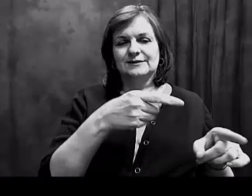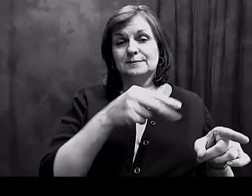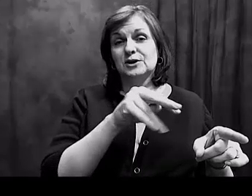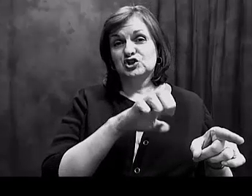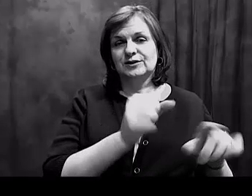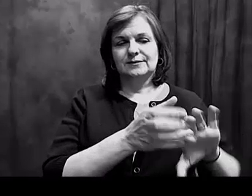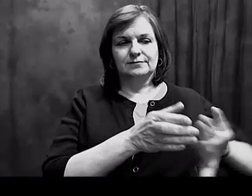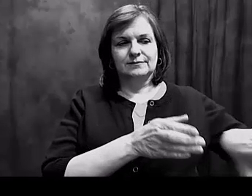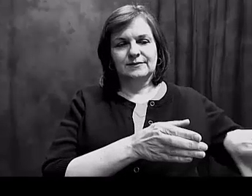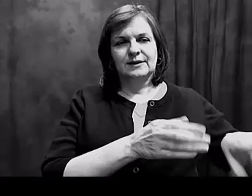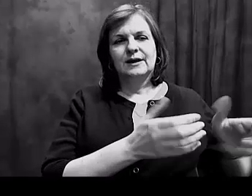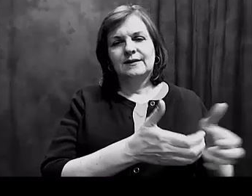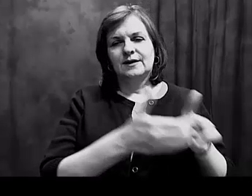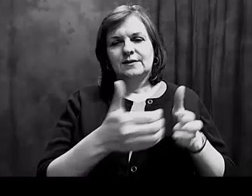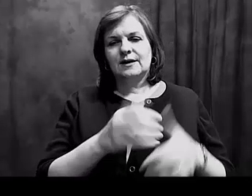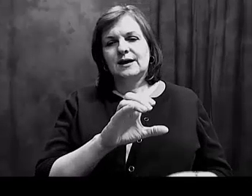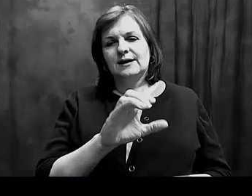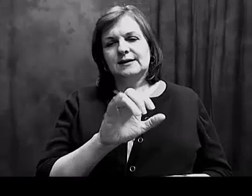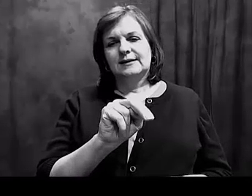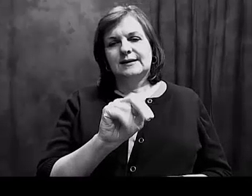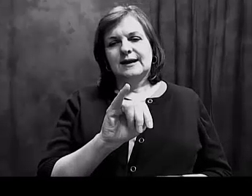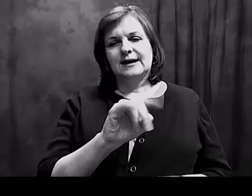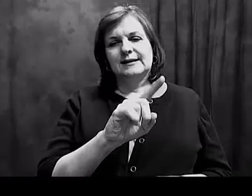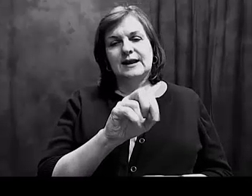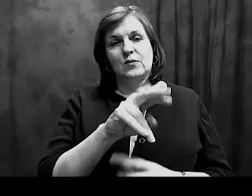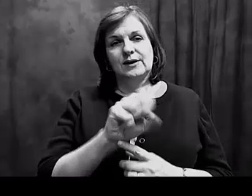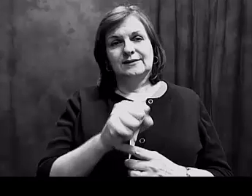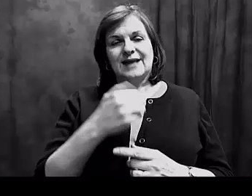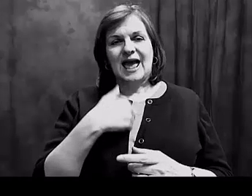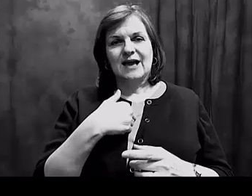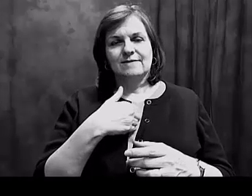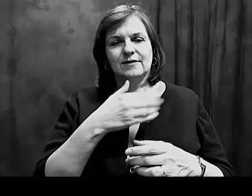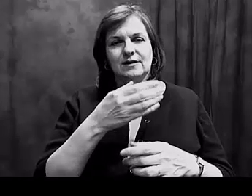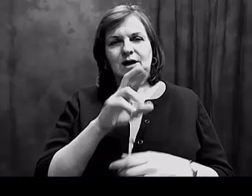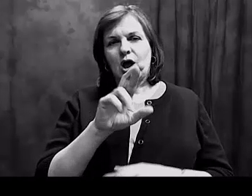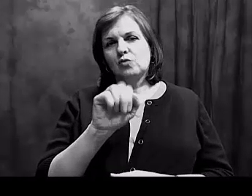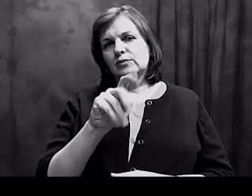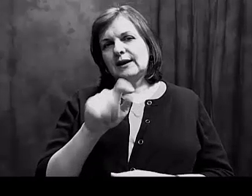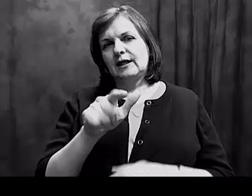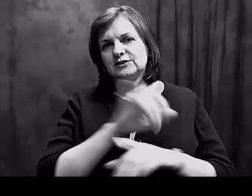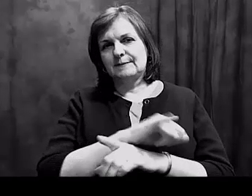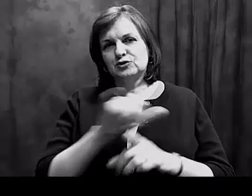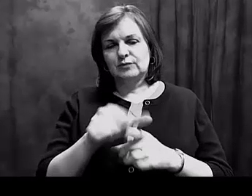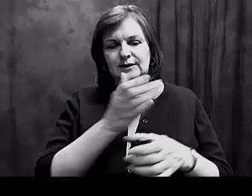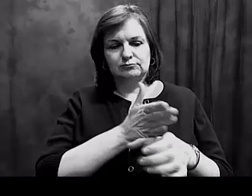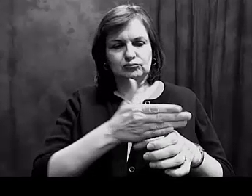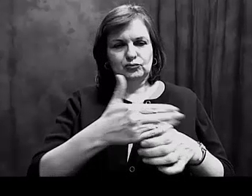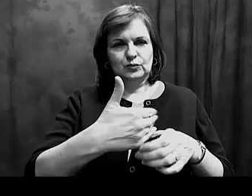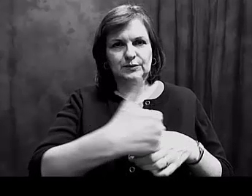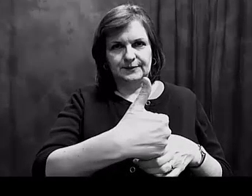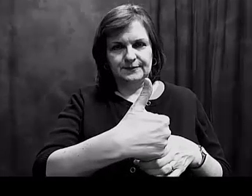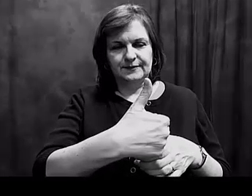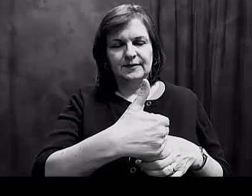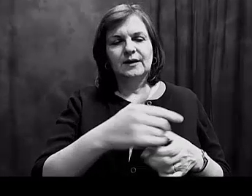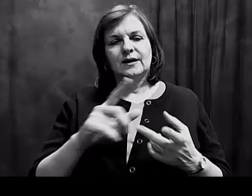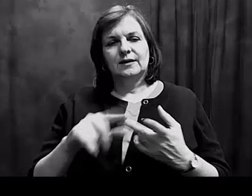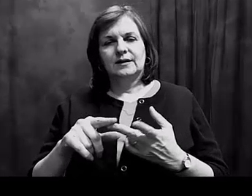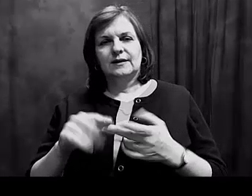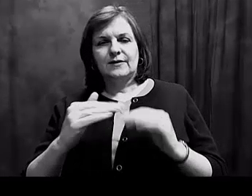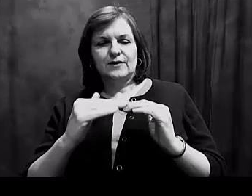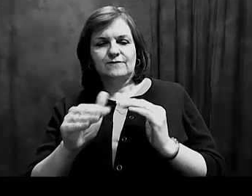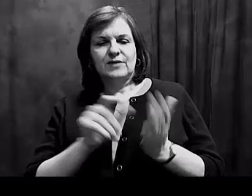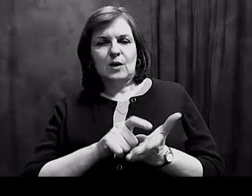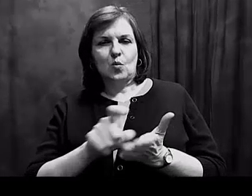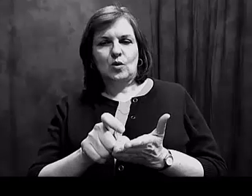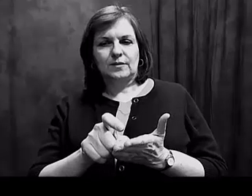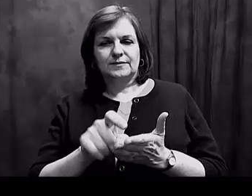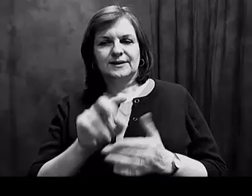we can break out our cnidarians as being the only ones with radial symmetry then we can start breaking out our flat worms, Nematodes,